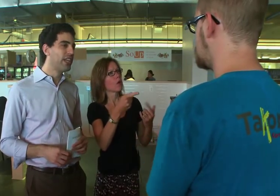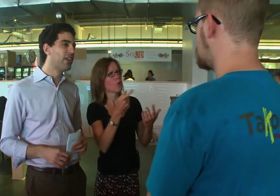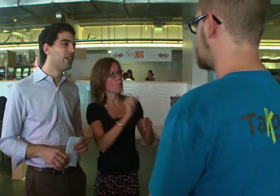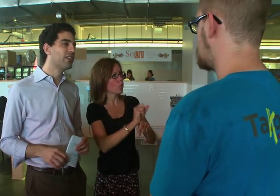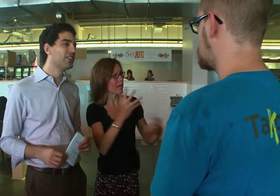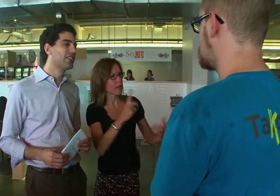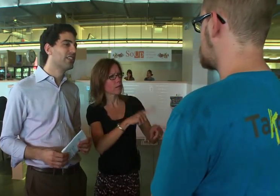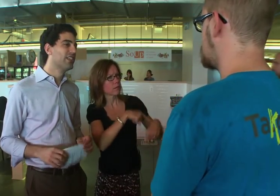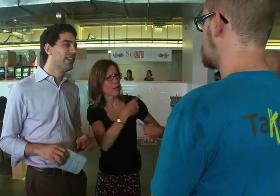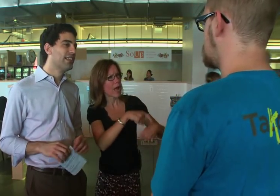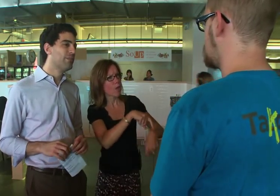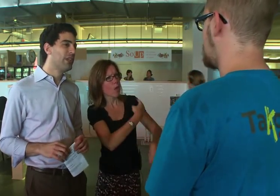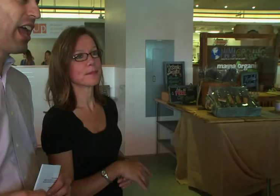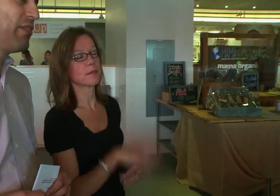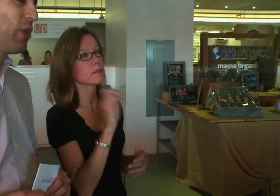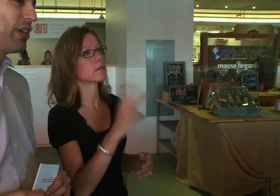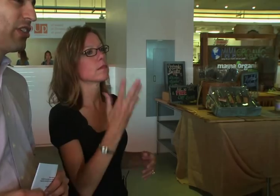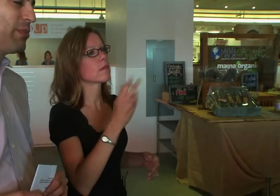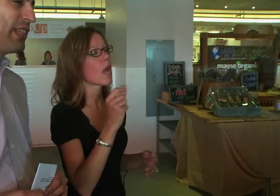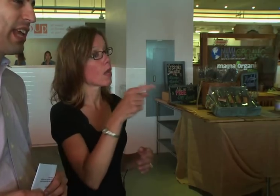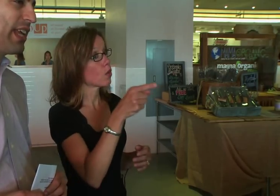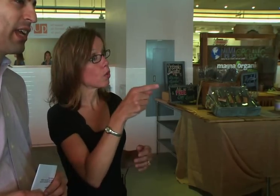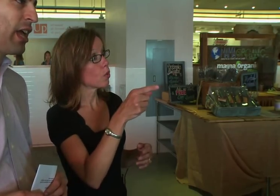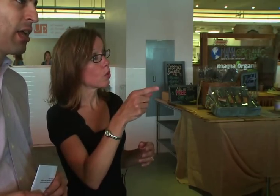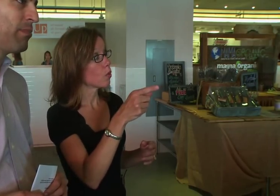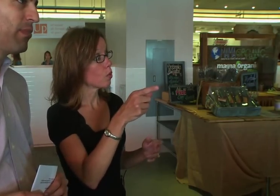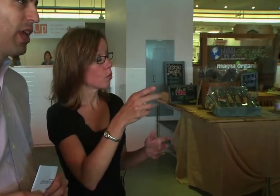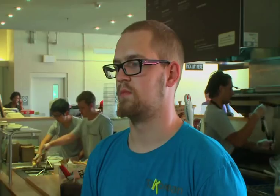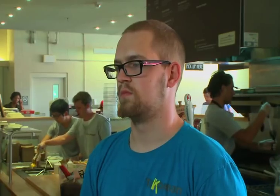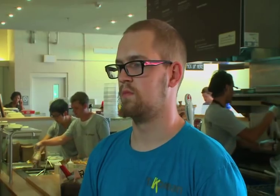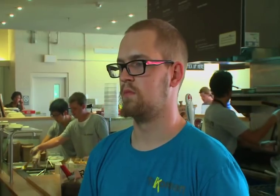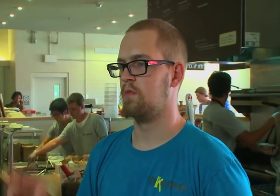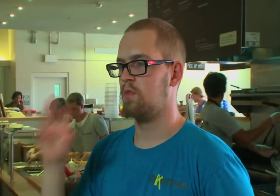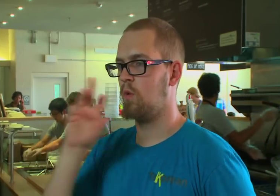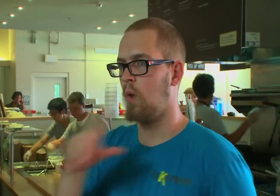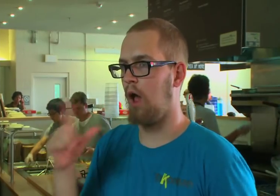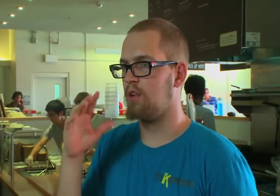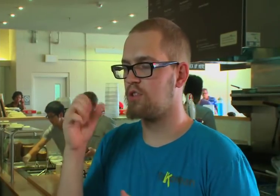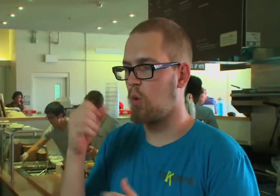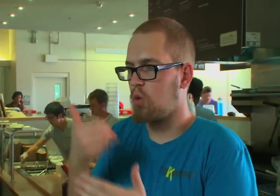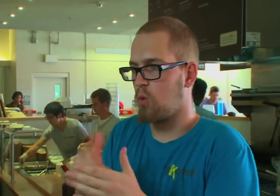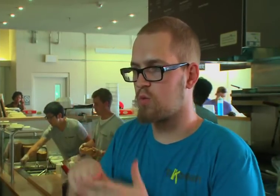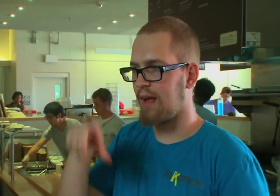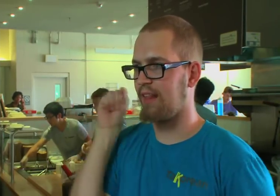With the help of Gallaudet interpreter Carolyn Ressler, Suggs explains what he likes about his job.